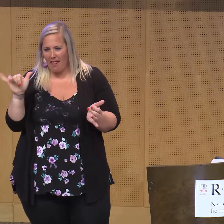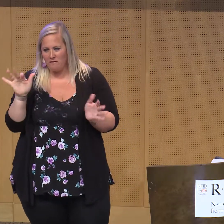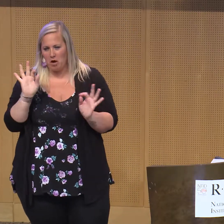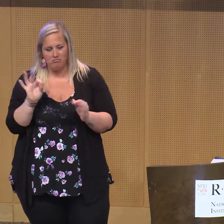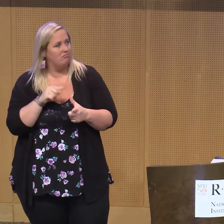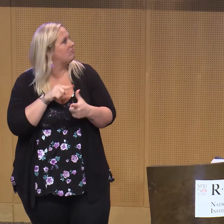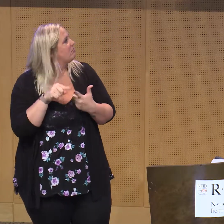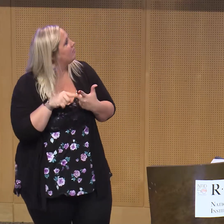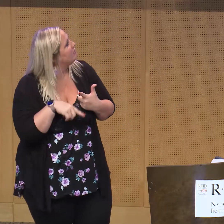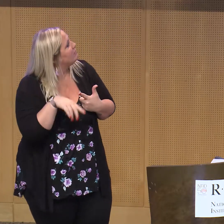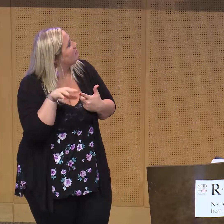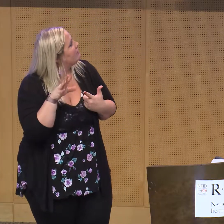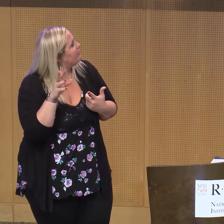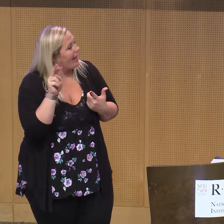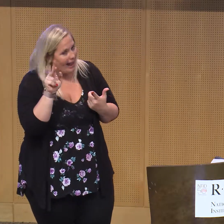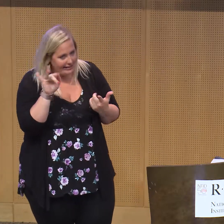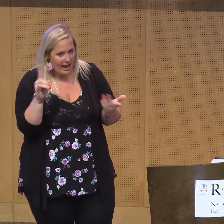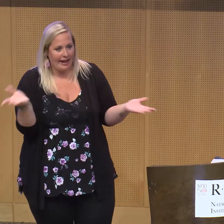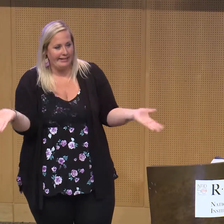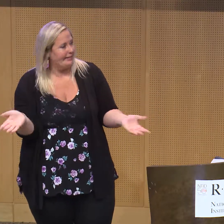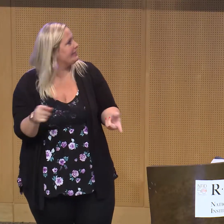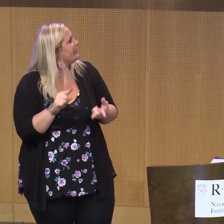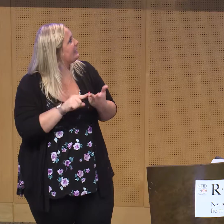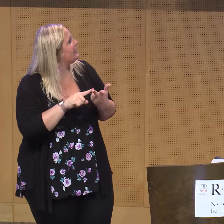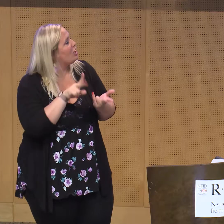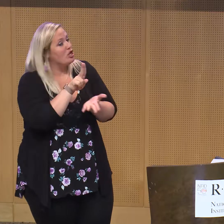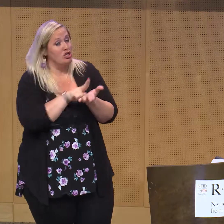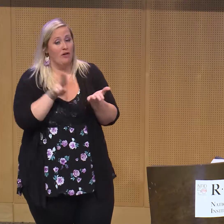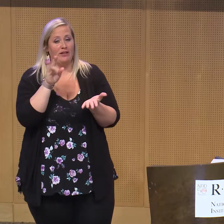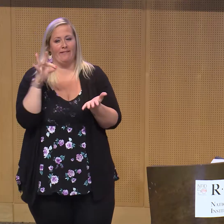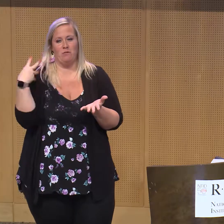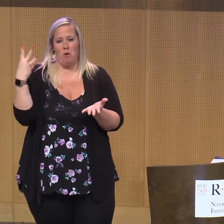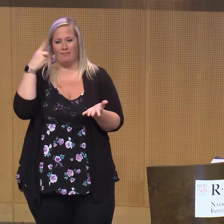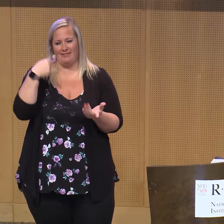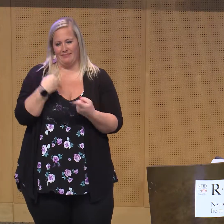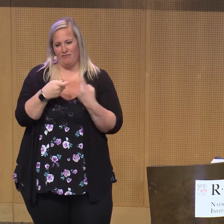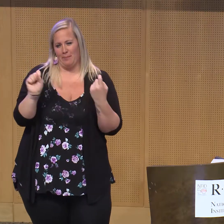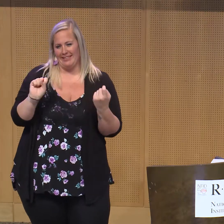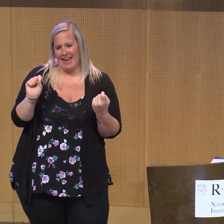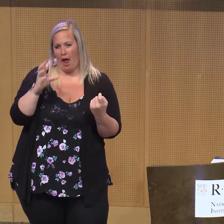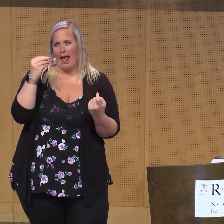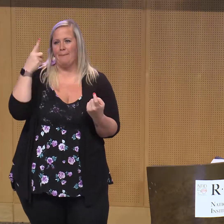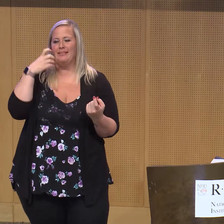so these are the places I went to. CSUN was fairly close to where I was in Arizona at the time.